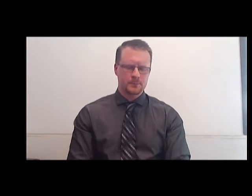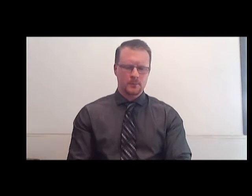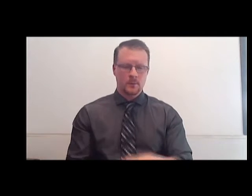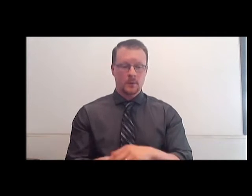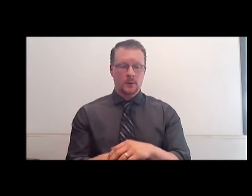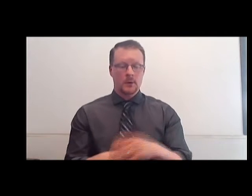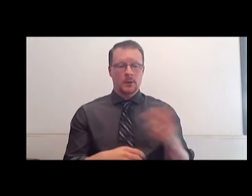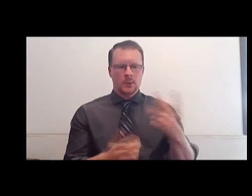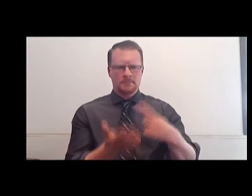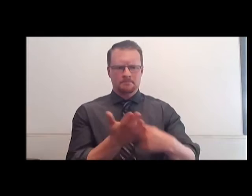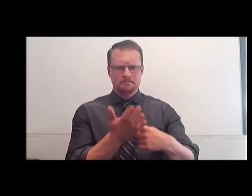as it was written.